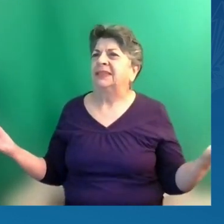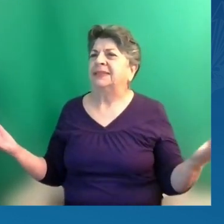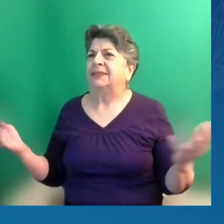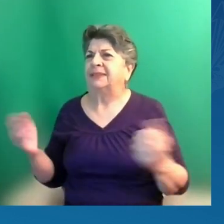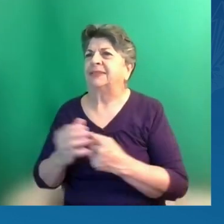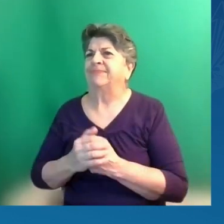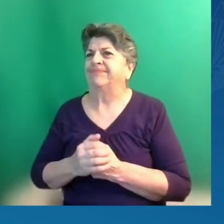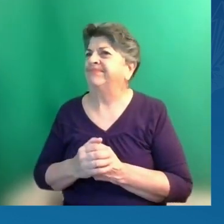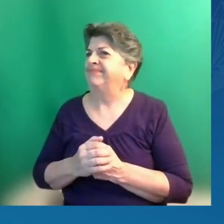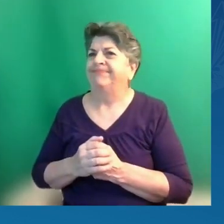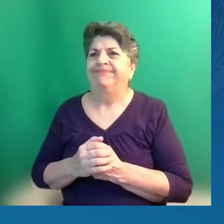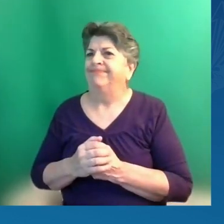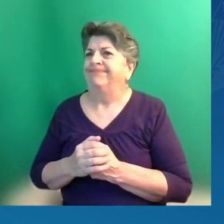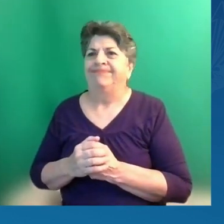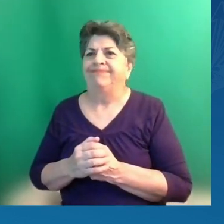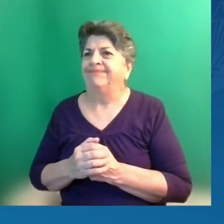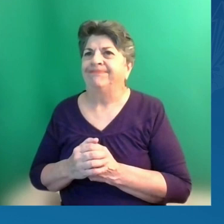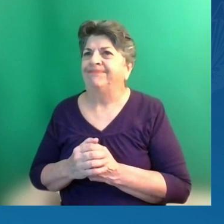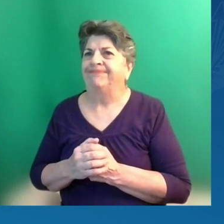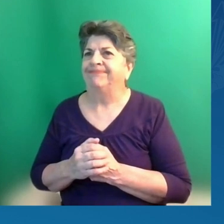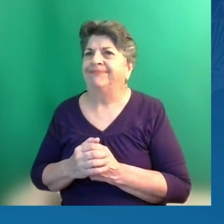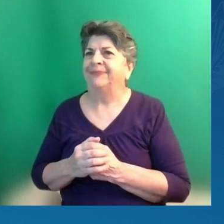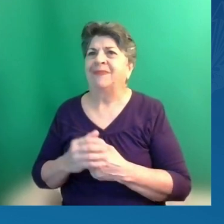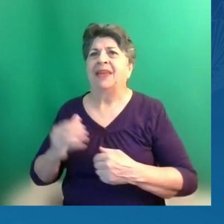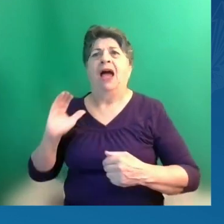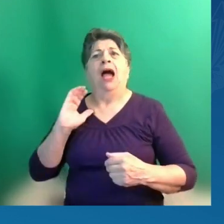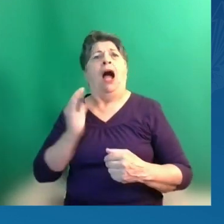that number will only grow in the coming years.